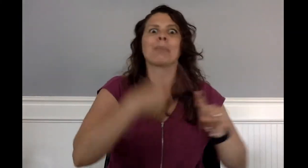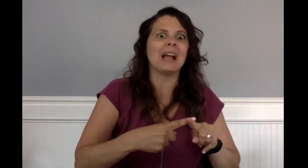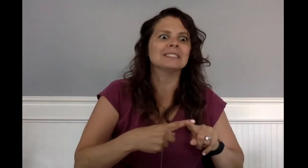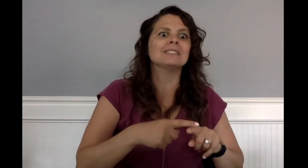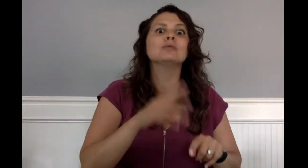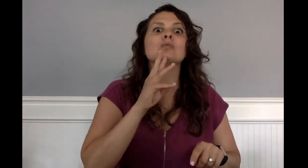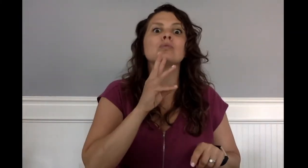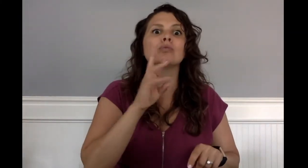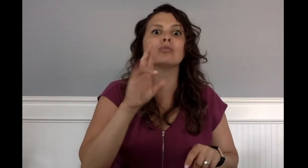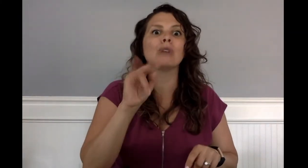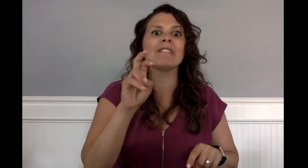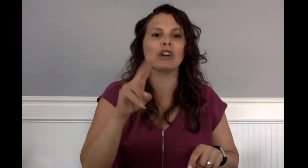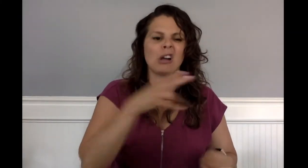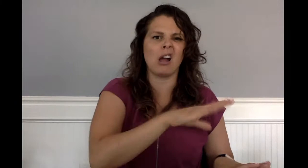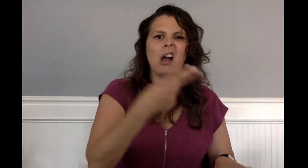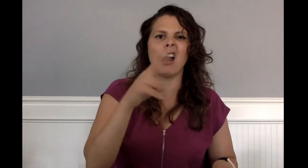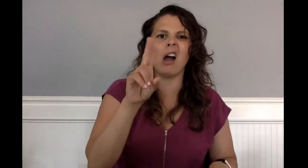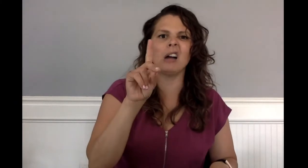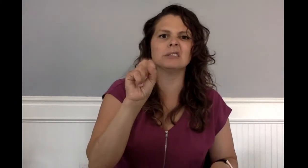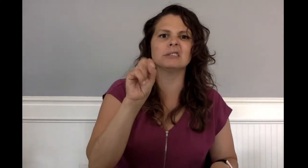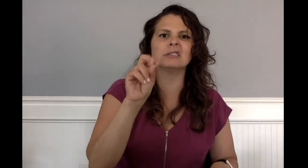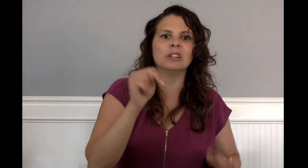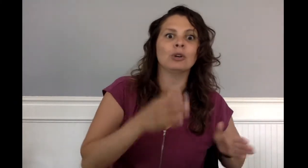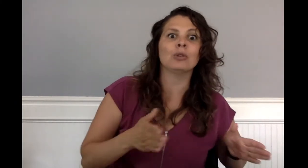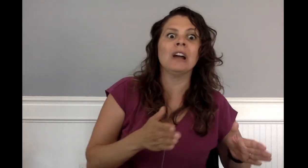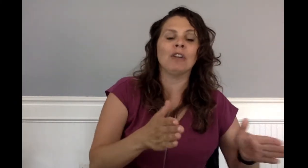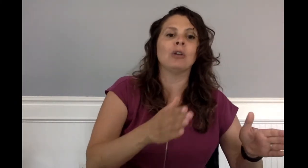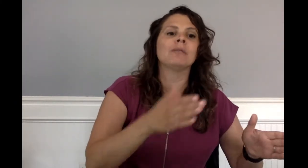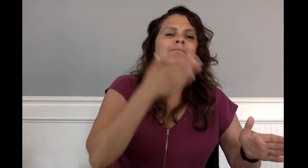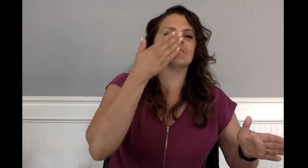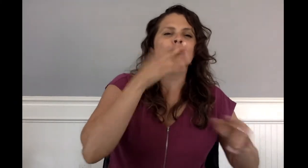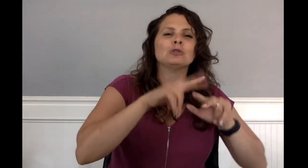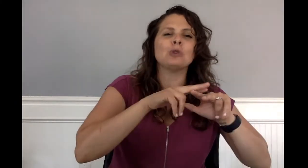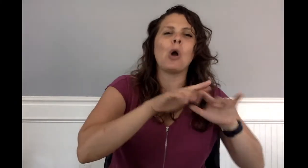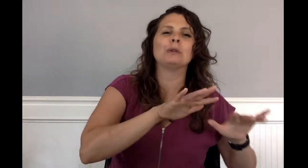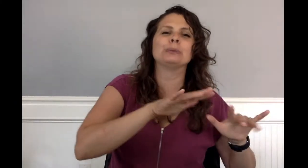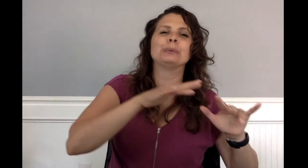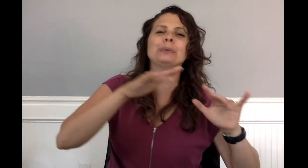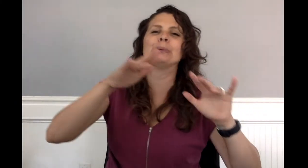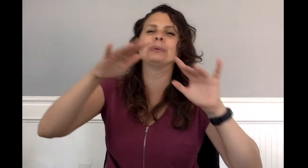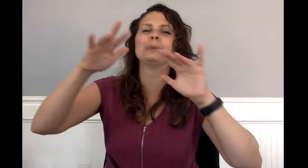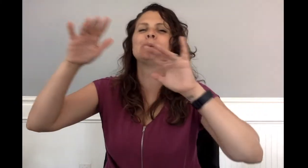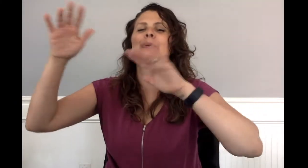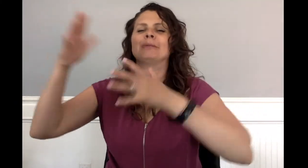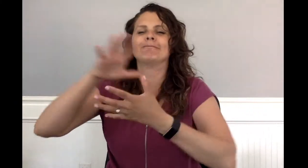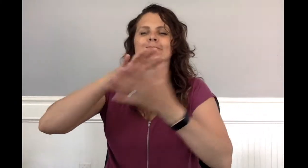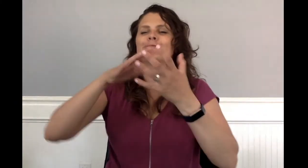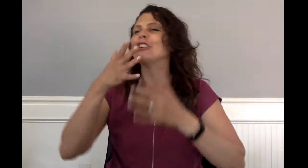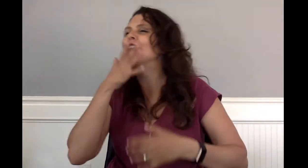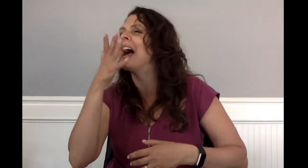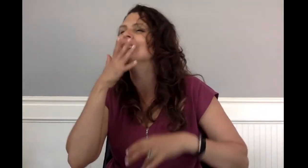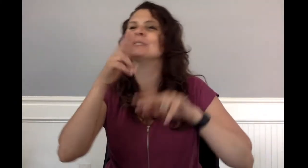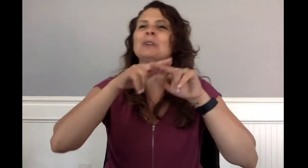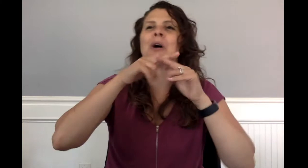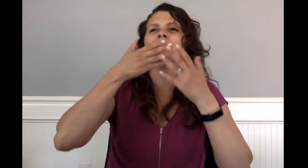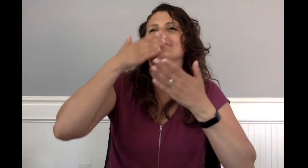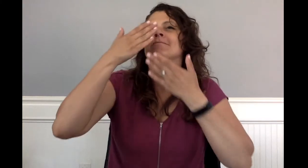and the salty smell of the Hudson River.